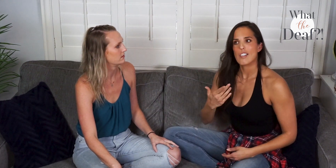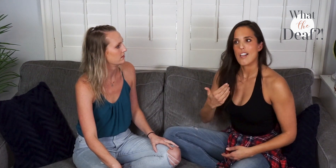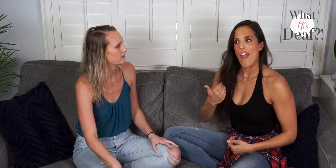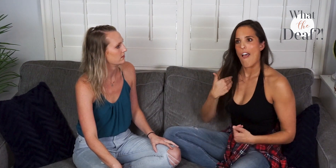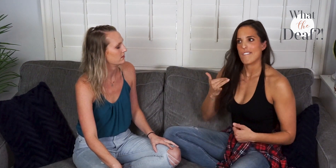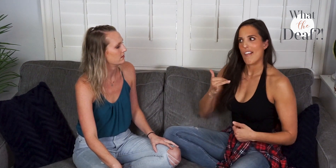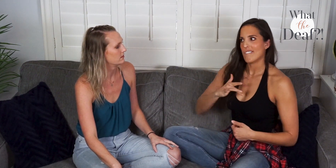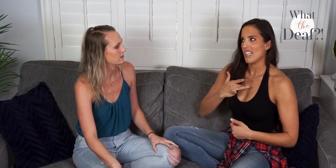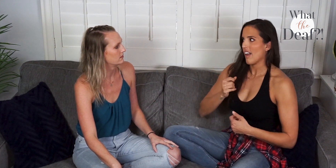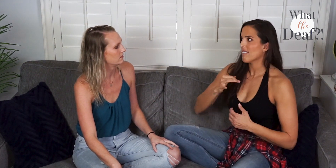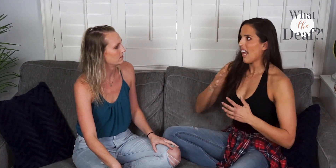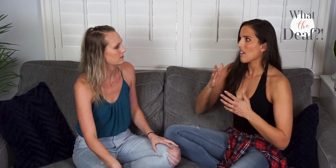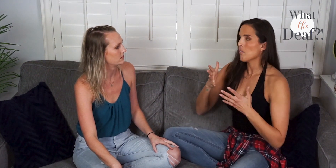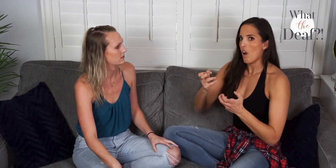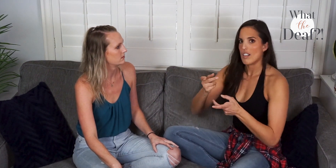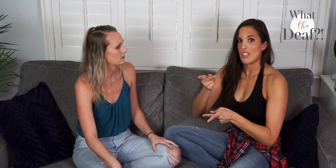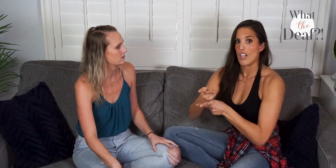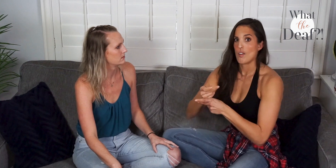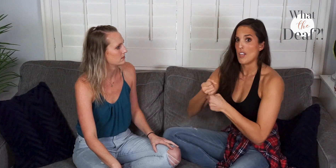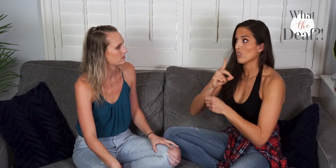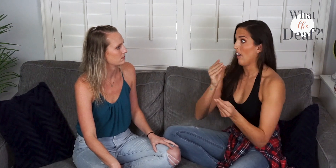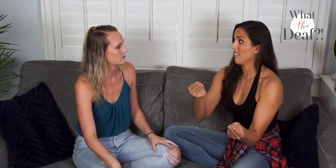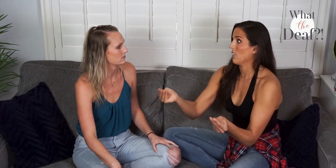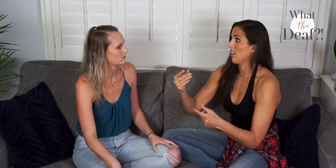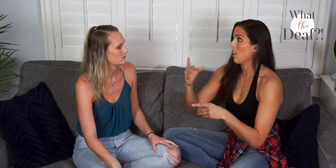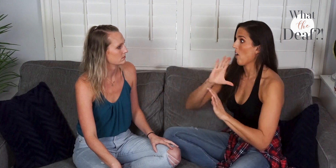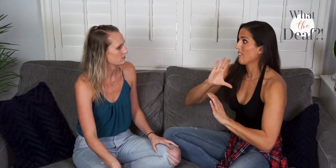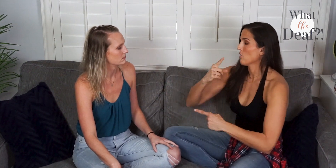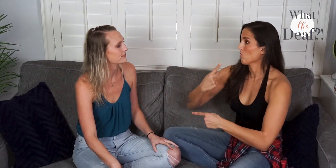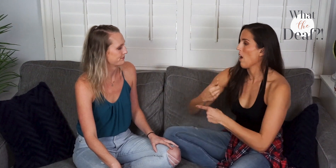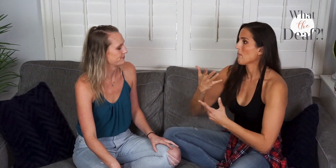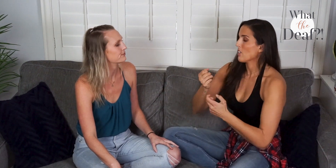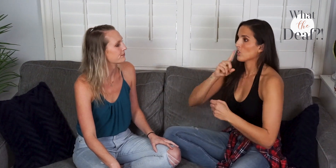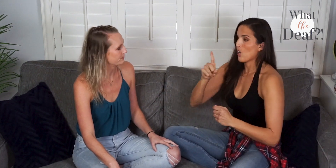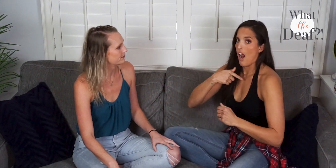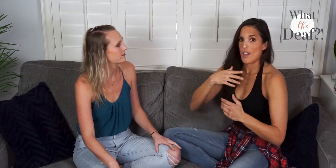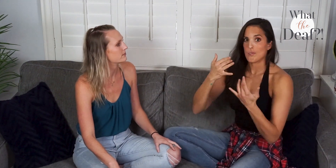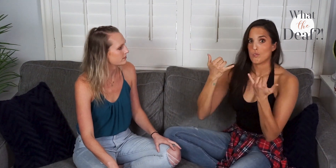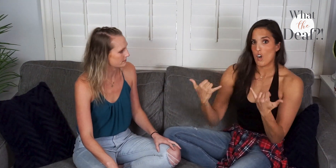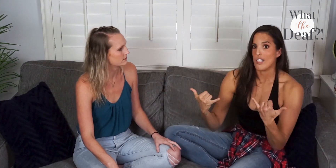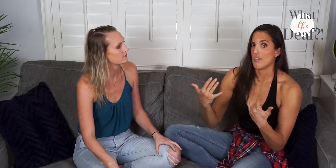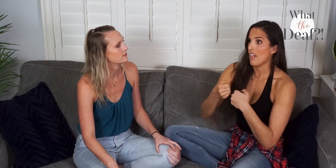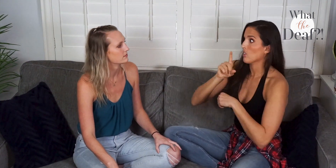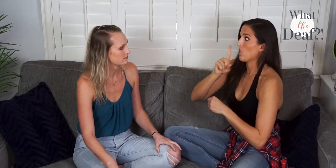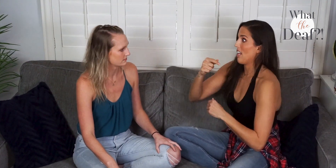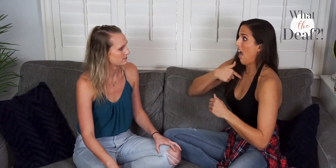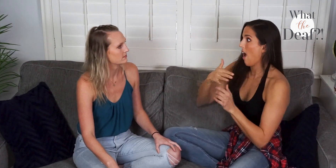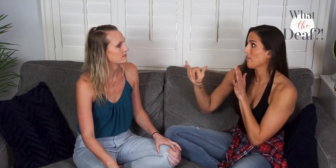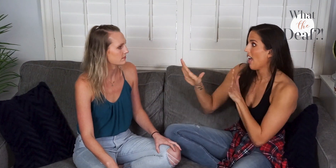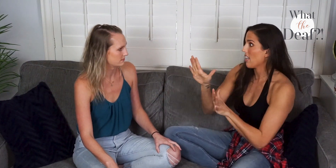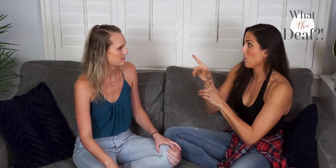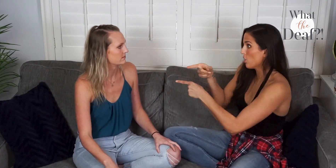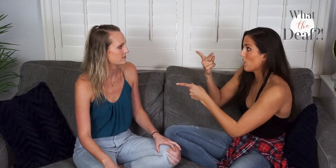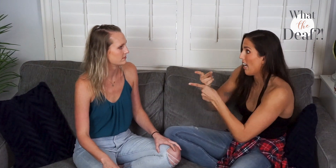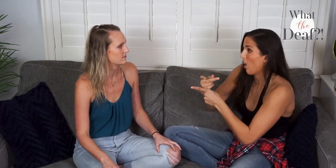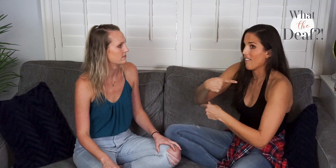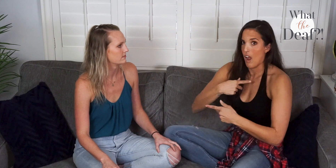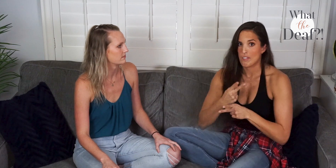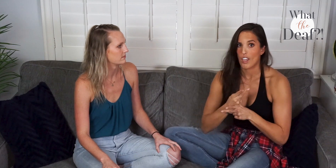I always have that feeling of like wanting to take care of Carly and facilitate the conversation and make sure that I'm present and make sure that you're good and I'm taken care